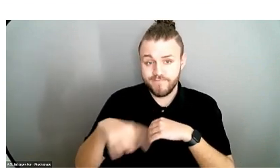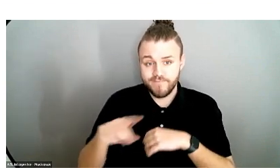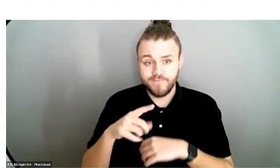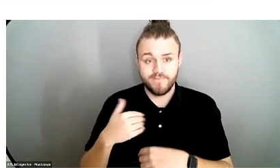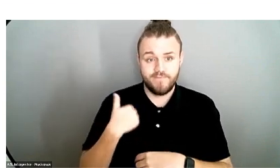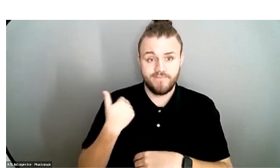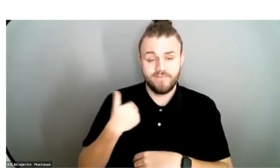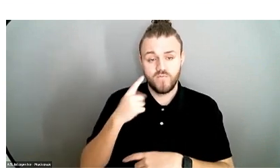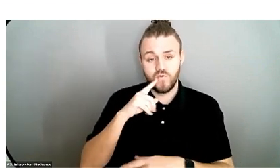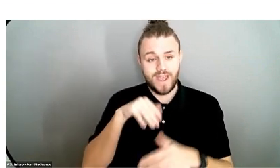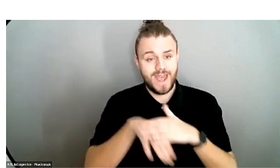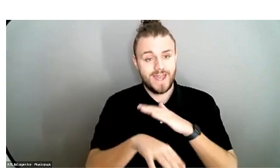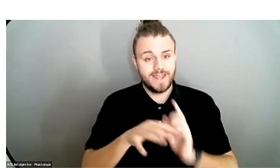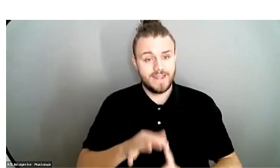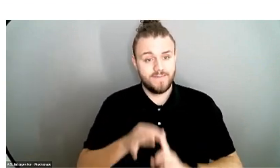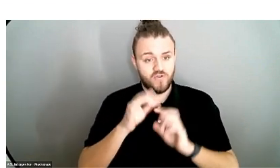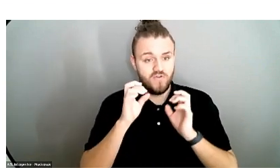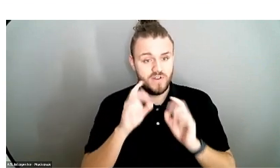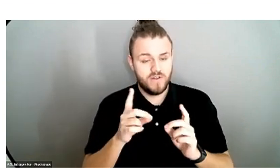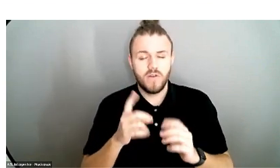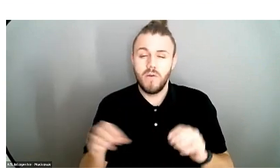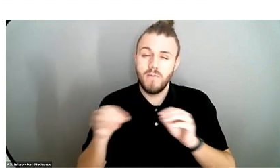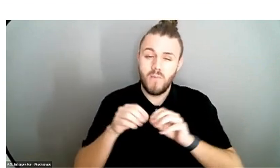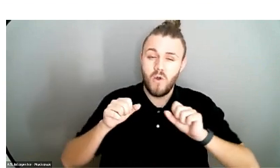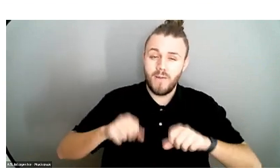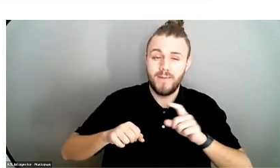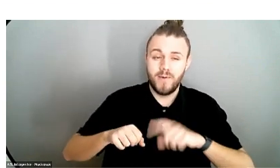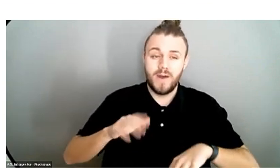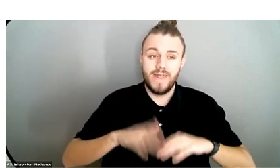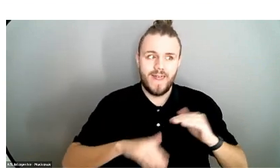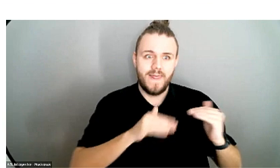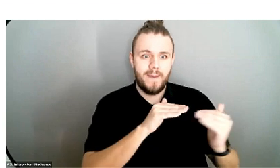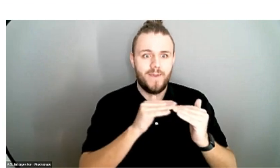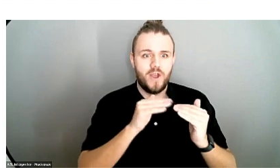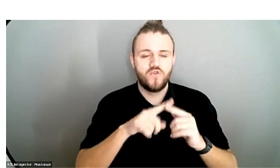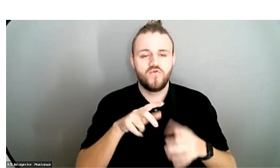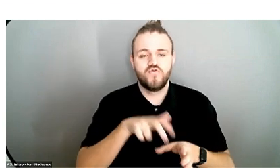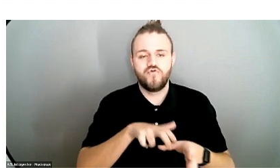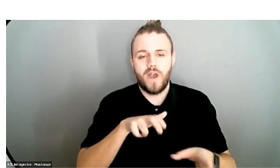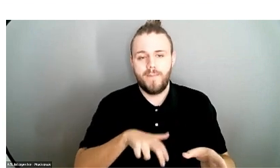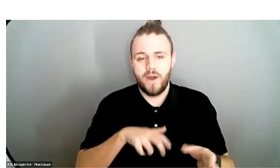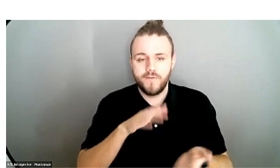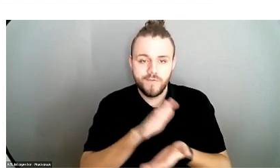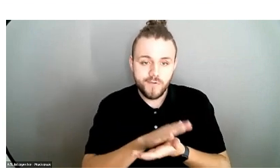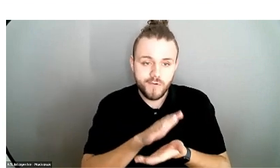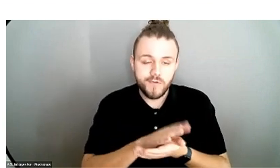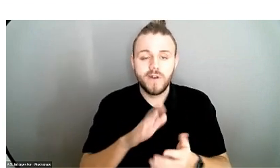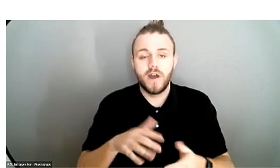special education are more likely than their peers to drop out of school, to have lower self-esteem,